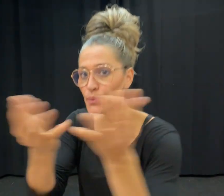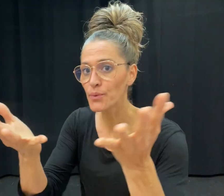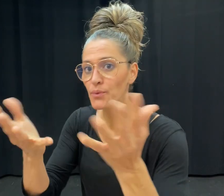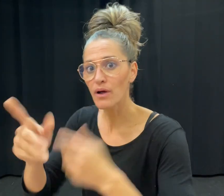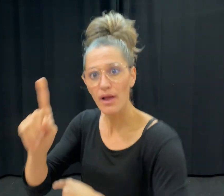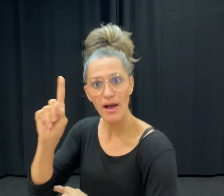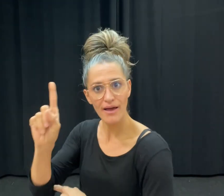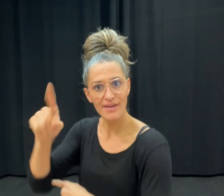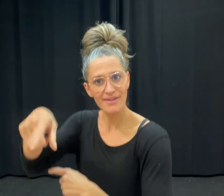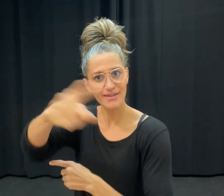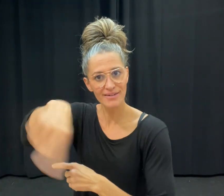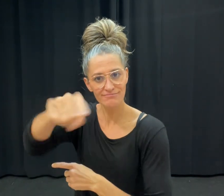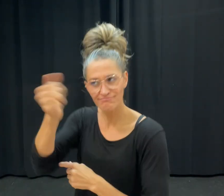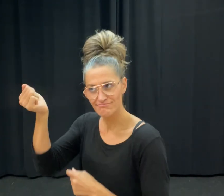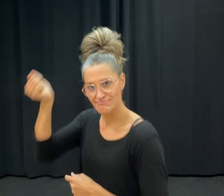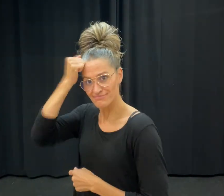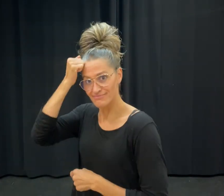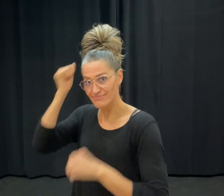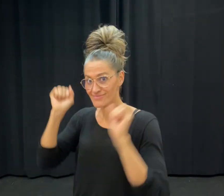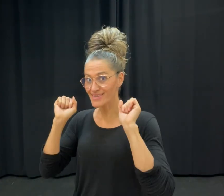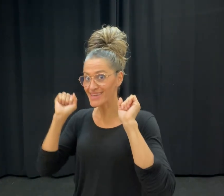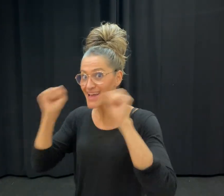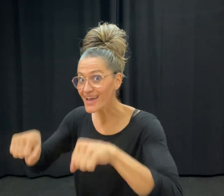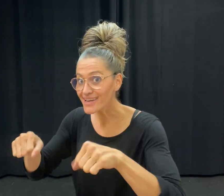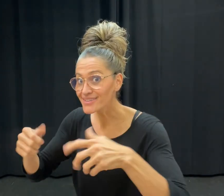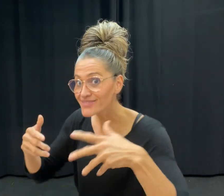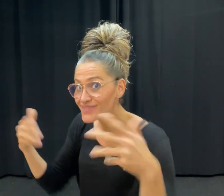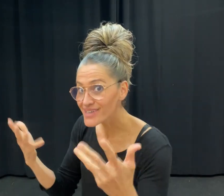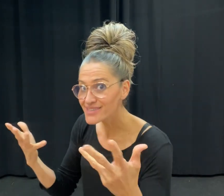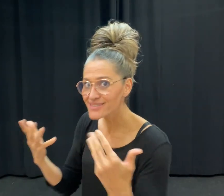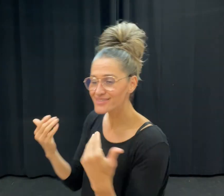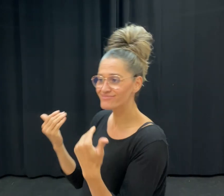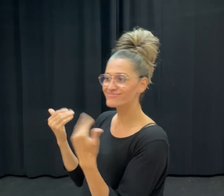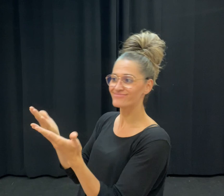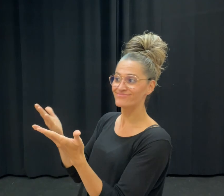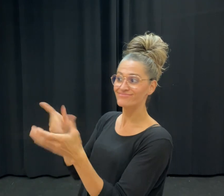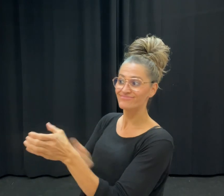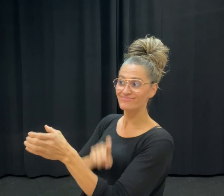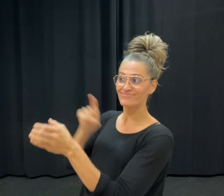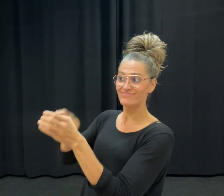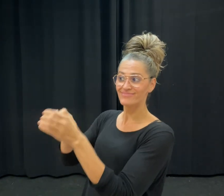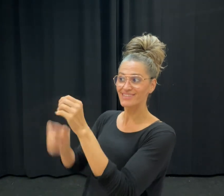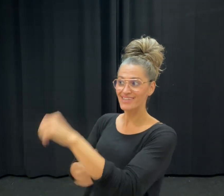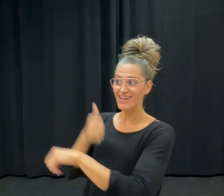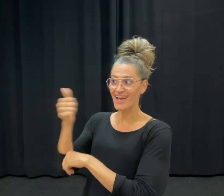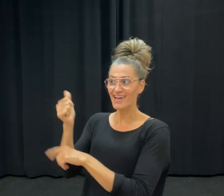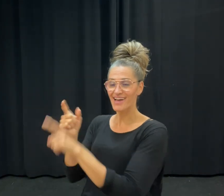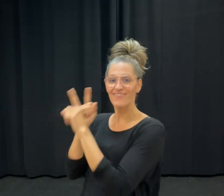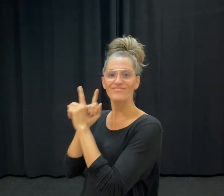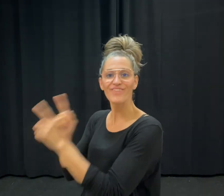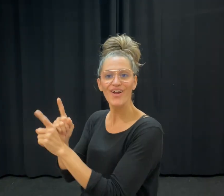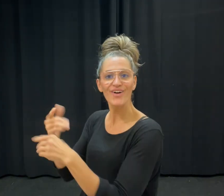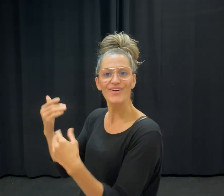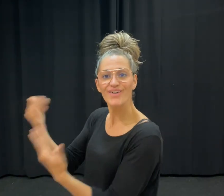Don’t forget to subscribe, like, and follow